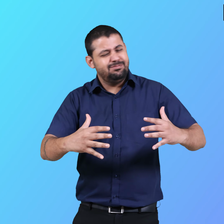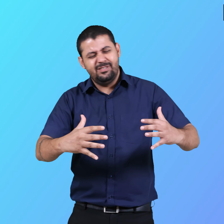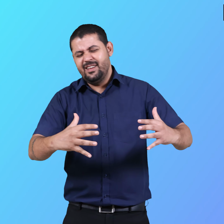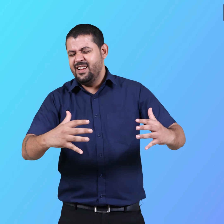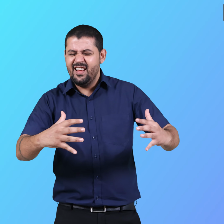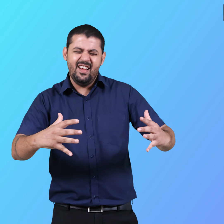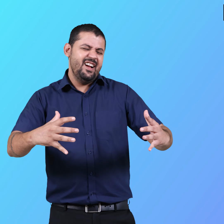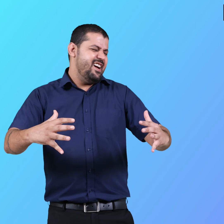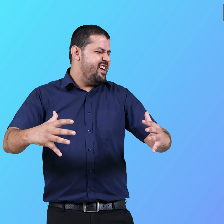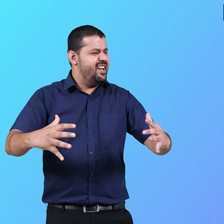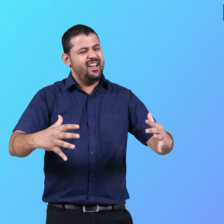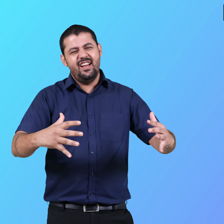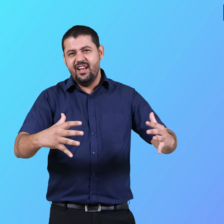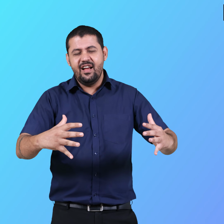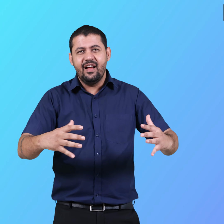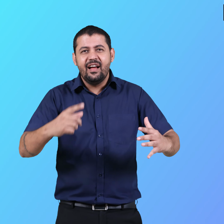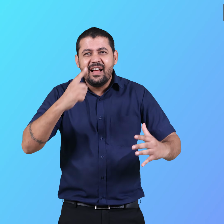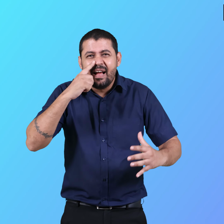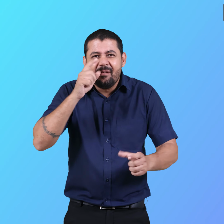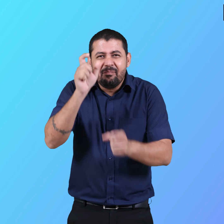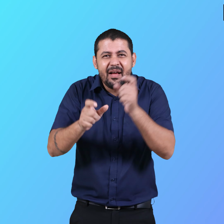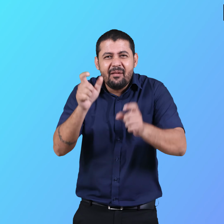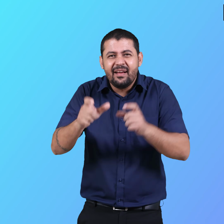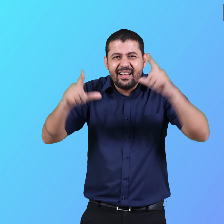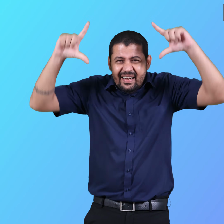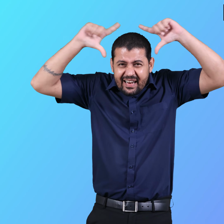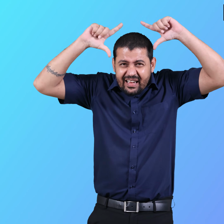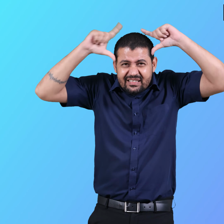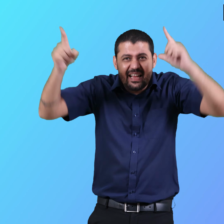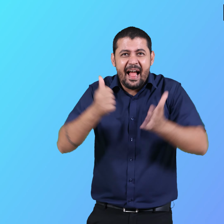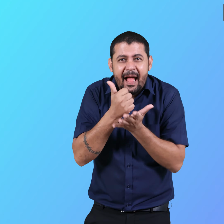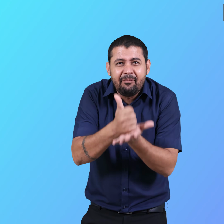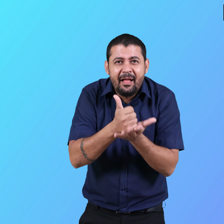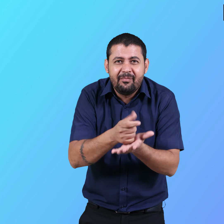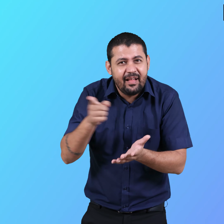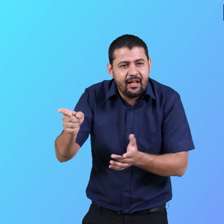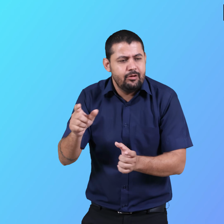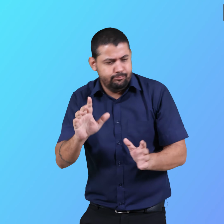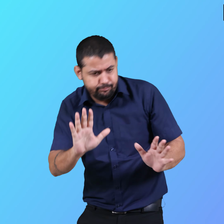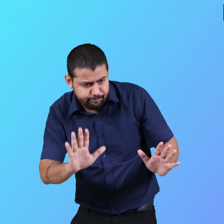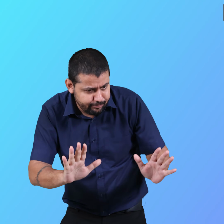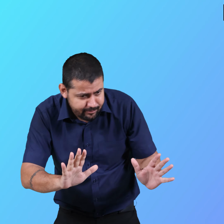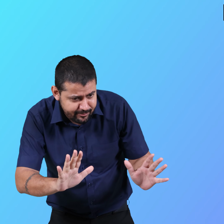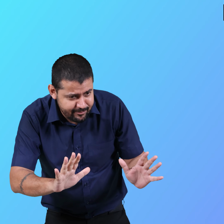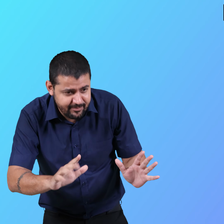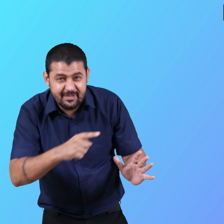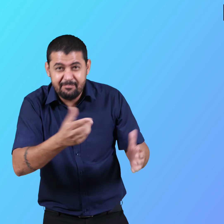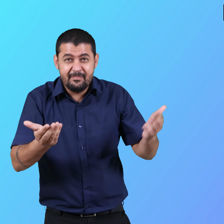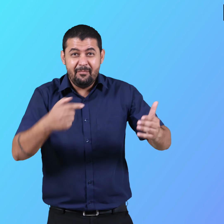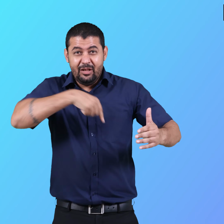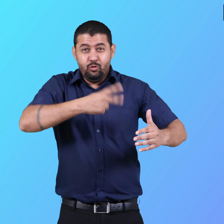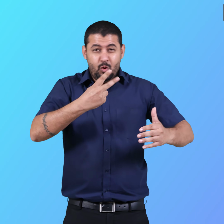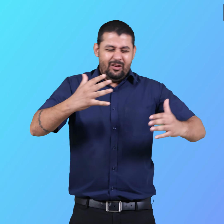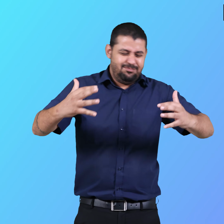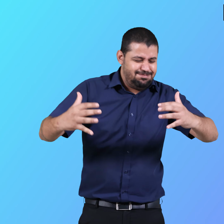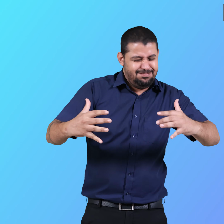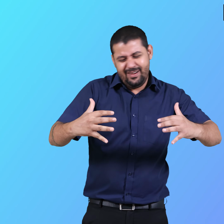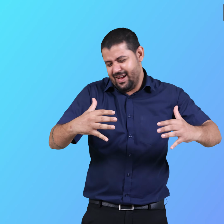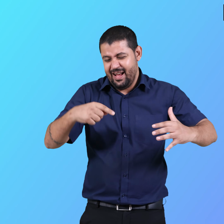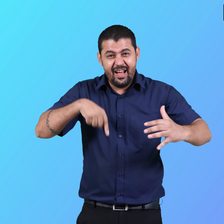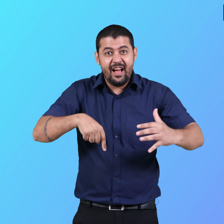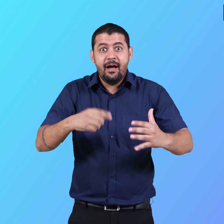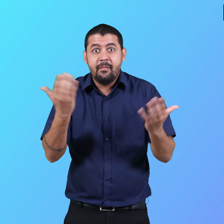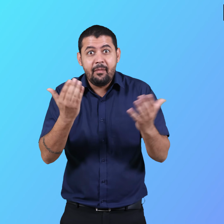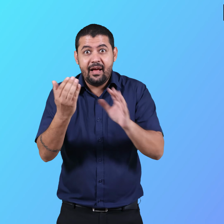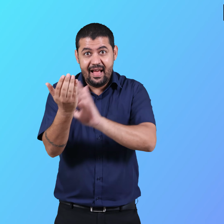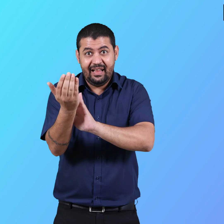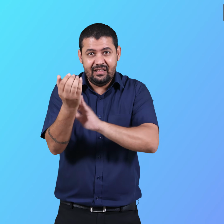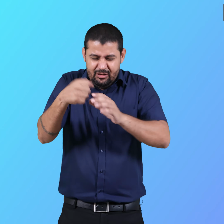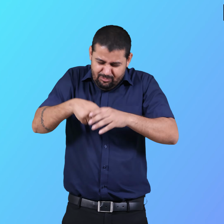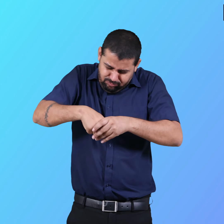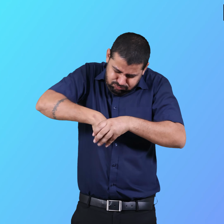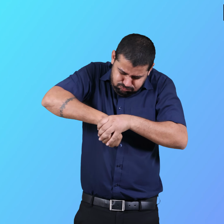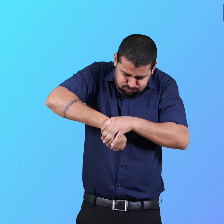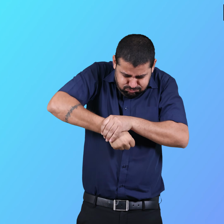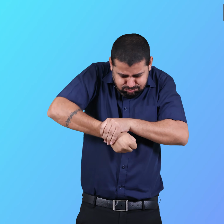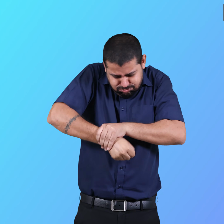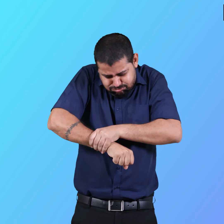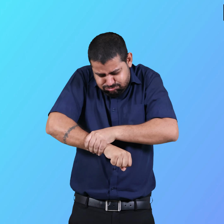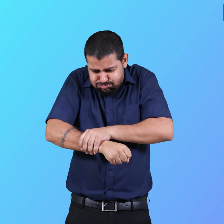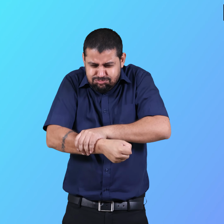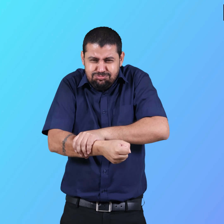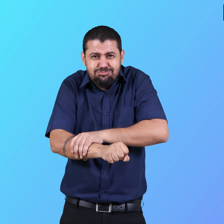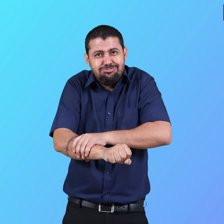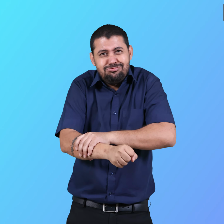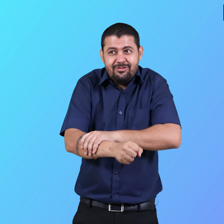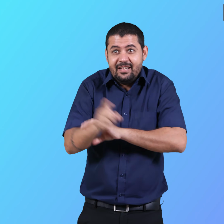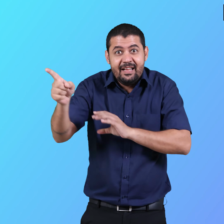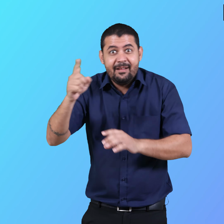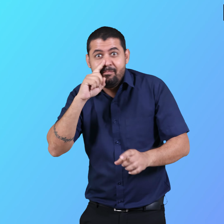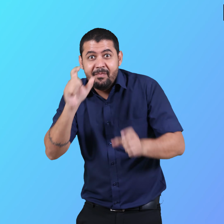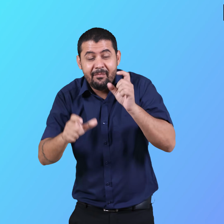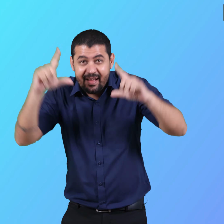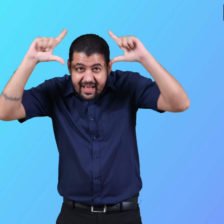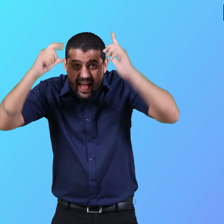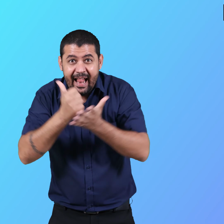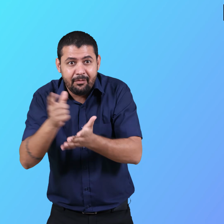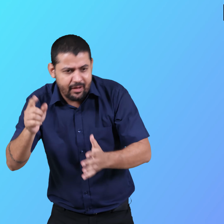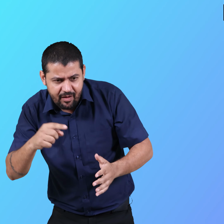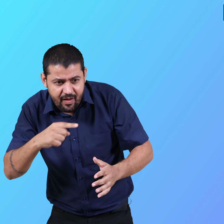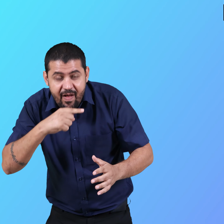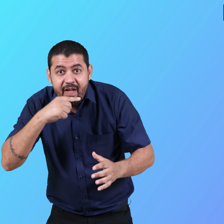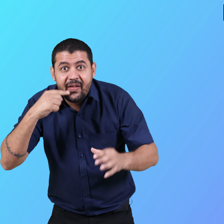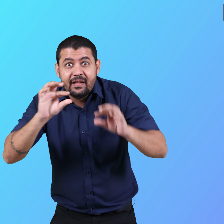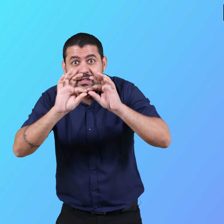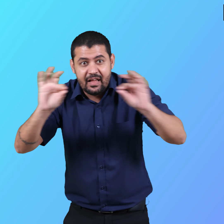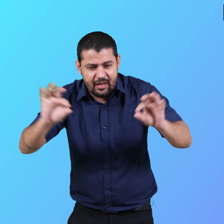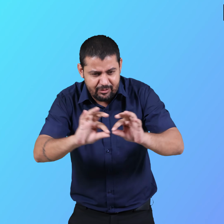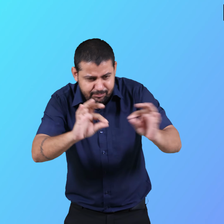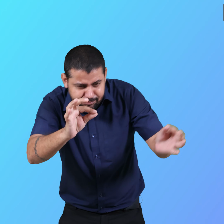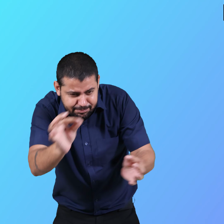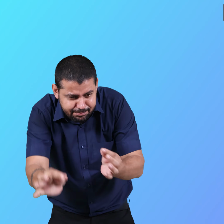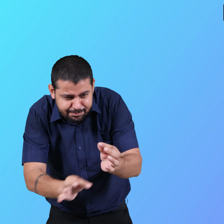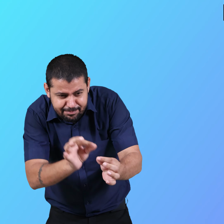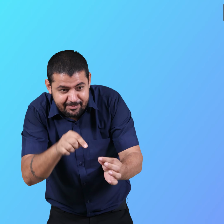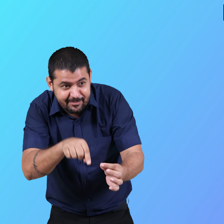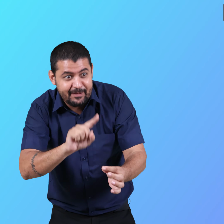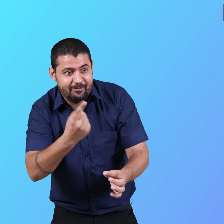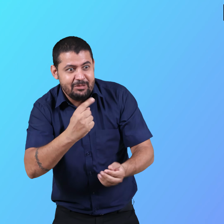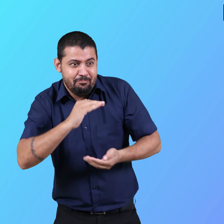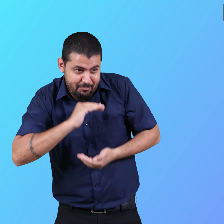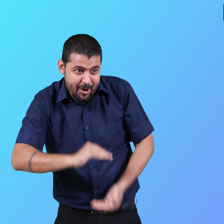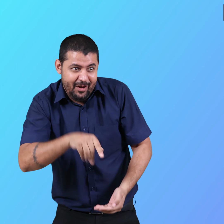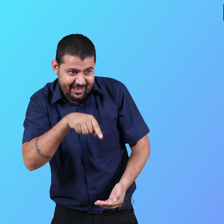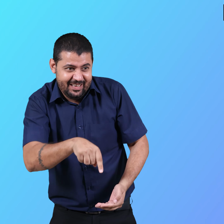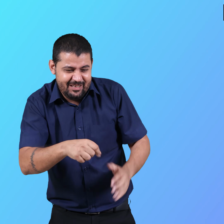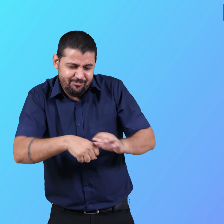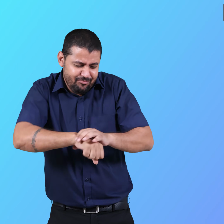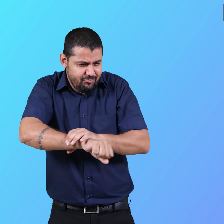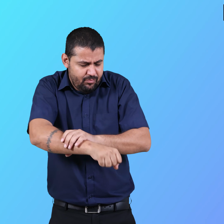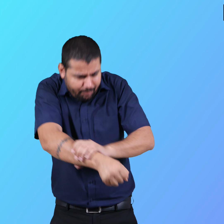As she was giving birth, one baby put his hand out. The nurse tied a red string on the hand and said, “This baby was born first.”